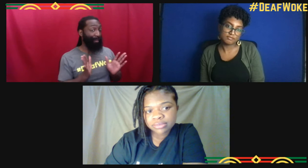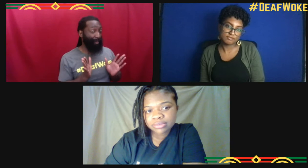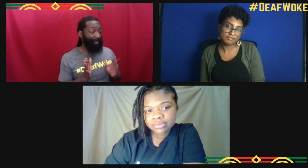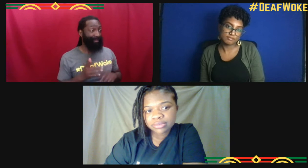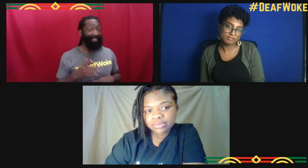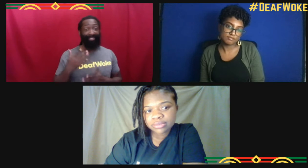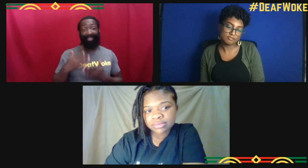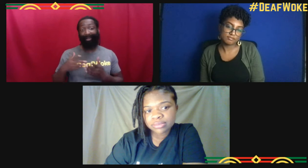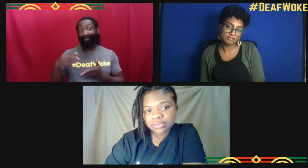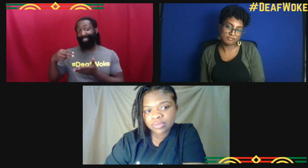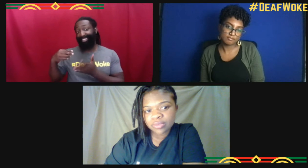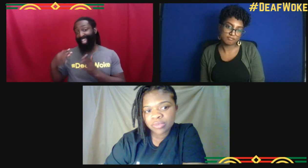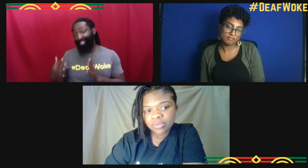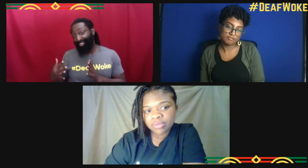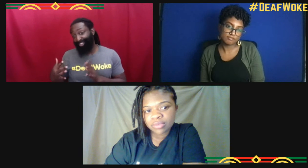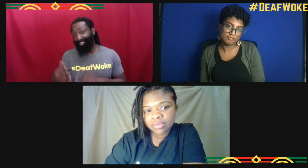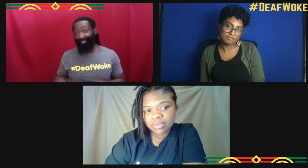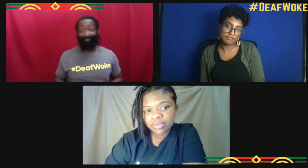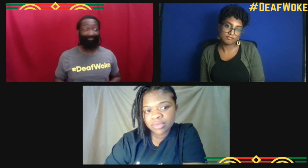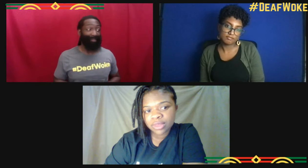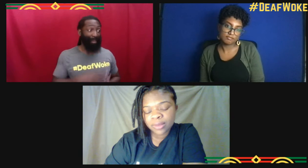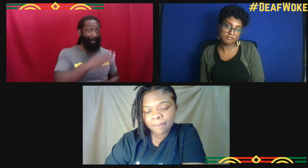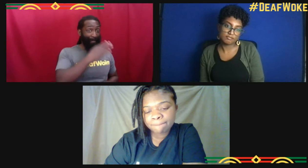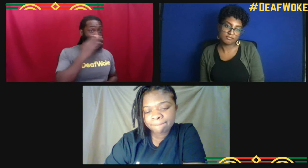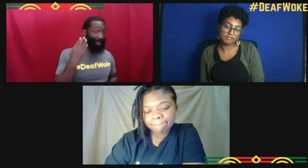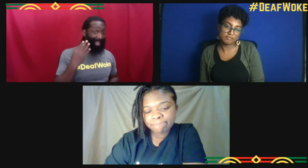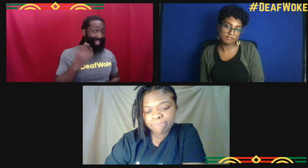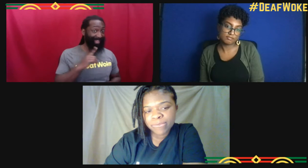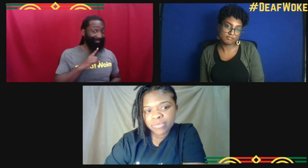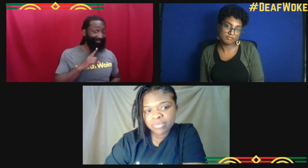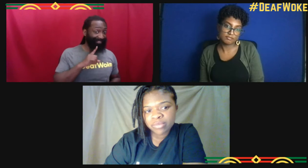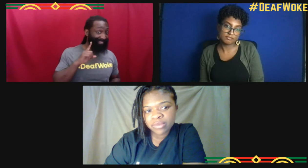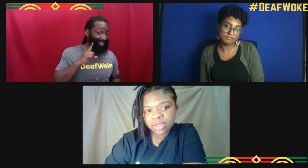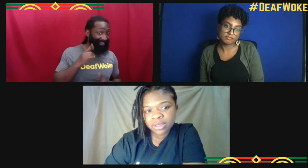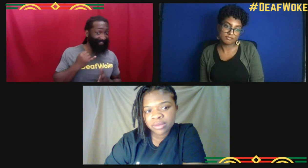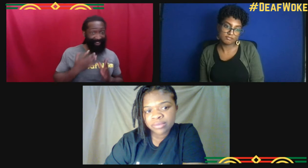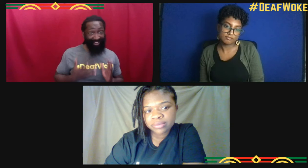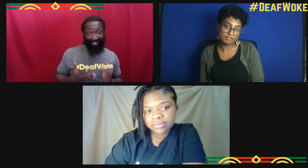Some say an art generalist, a deaf artist, a dancer.